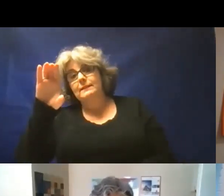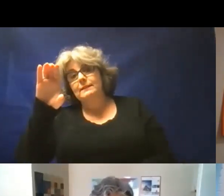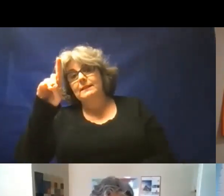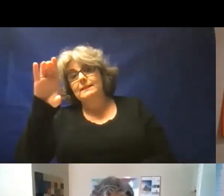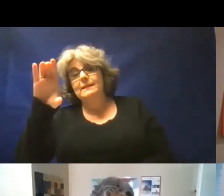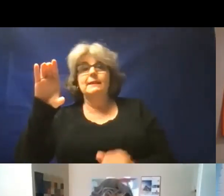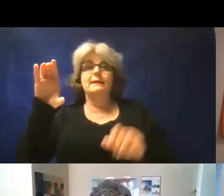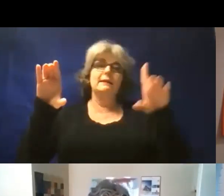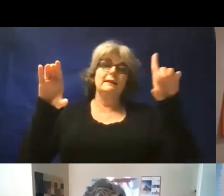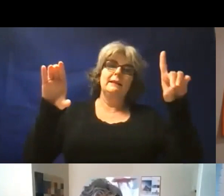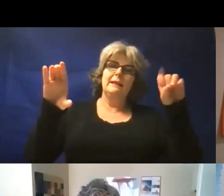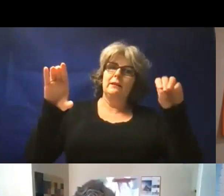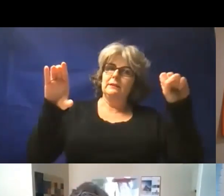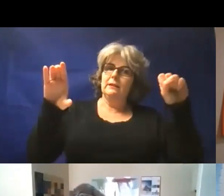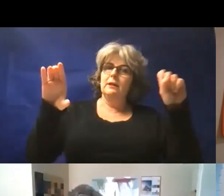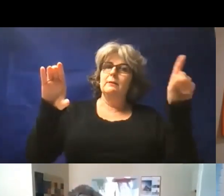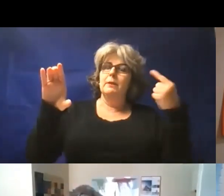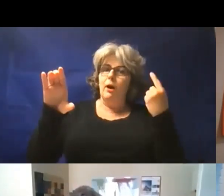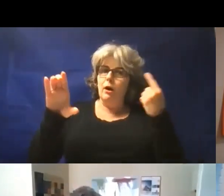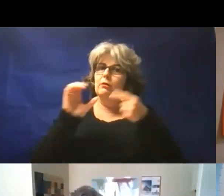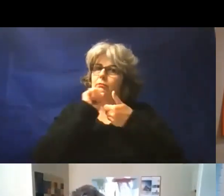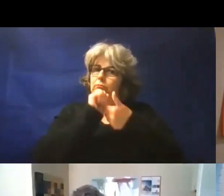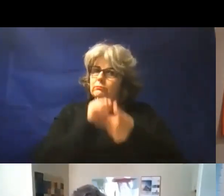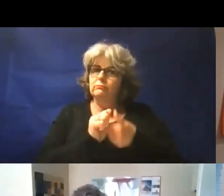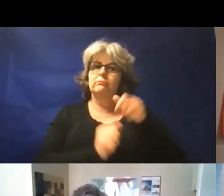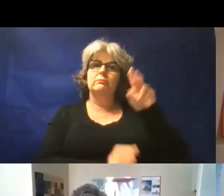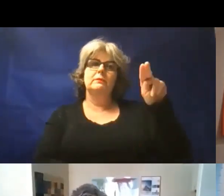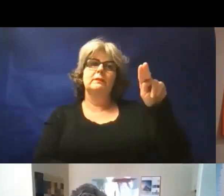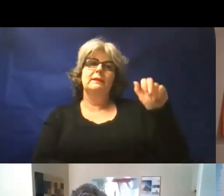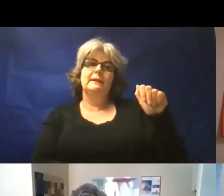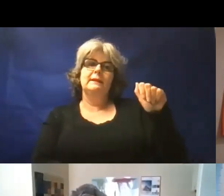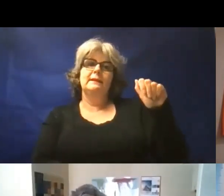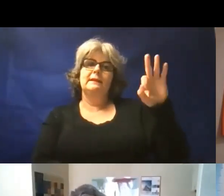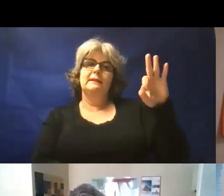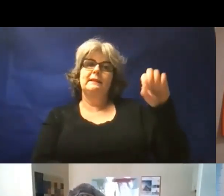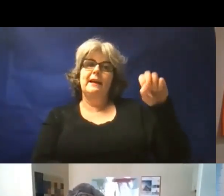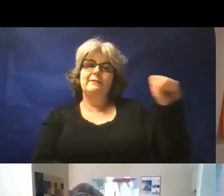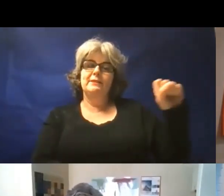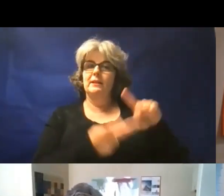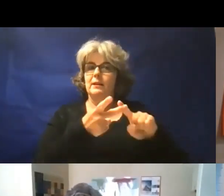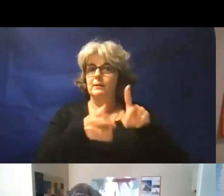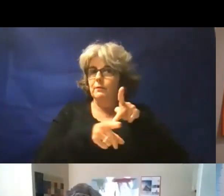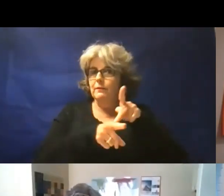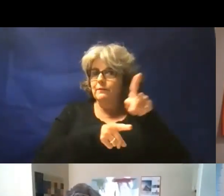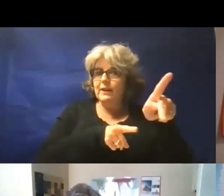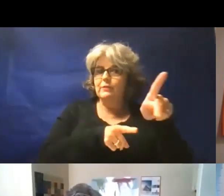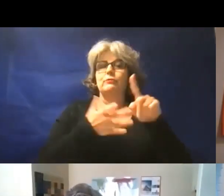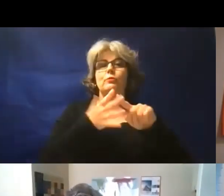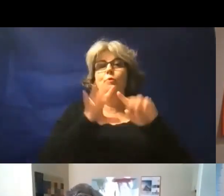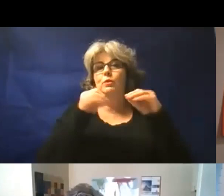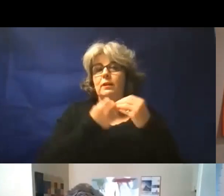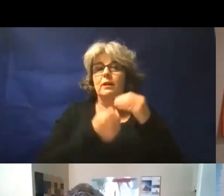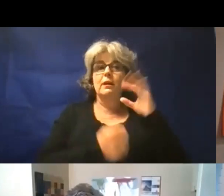draw on NAFSA draw on kind of your professional organizations like forum um there's a lot of work